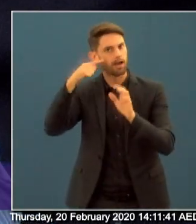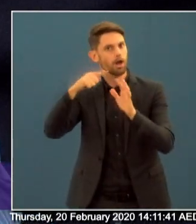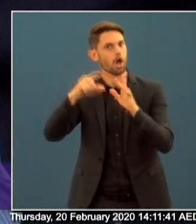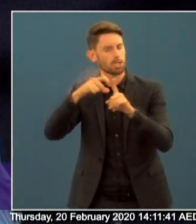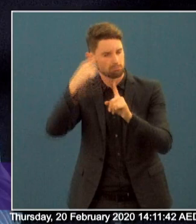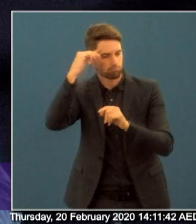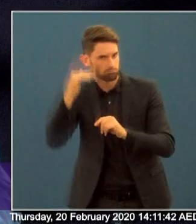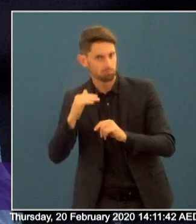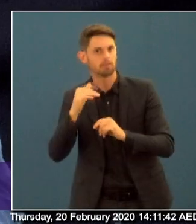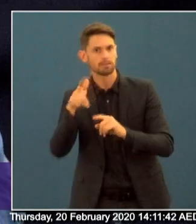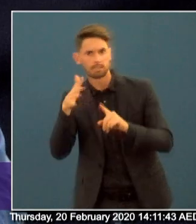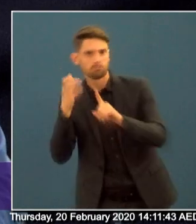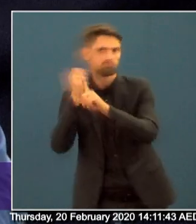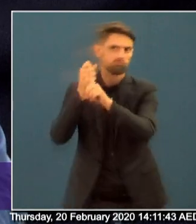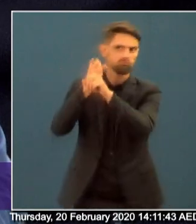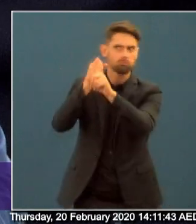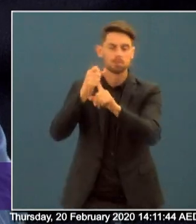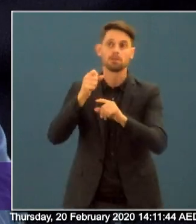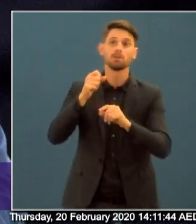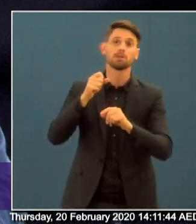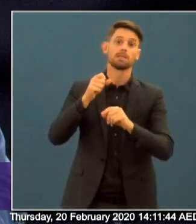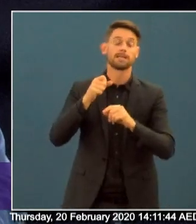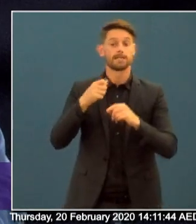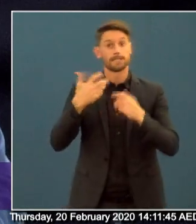the response, although very sympathetic and understanding,